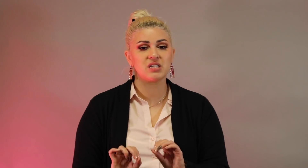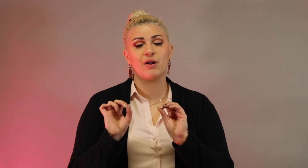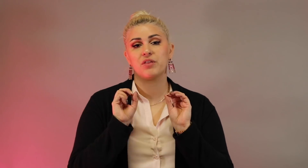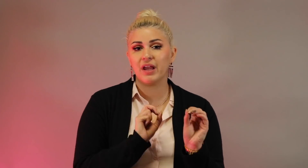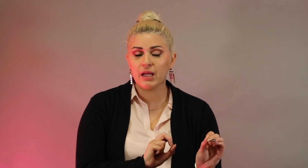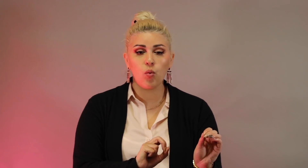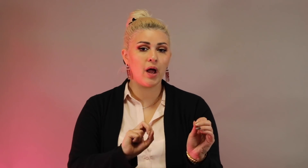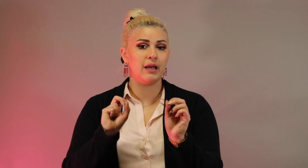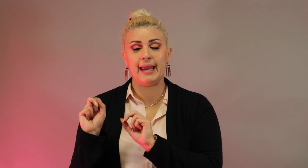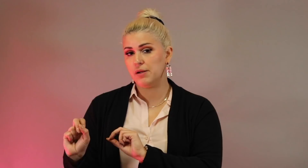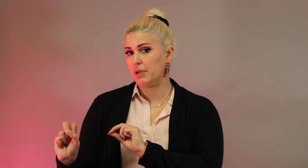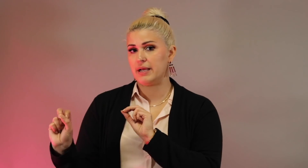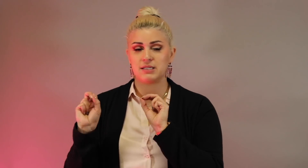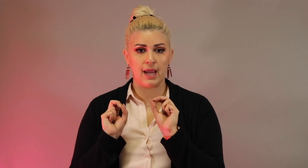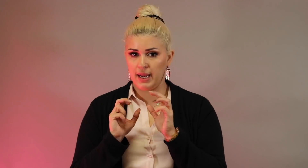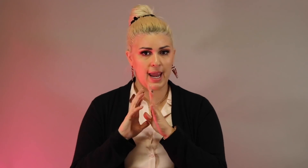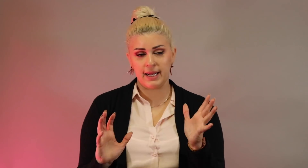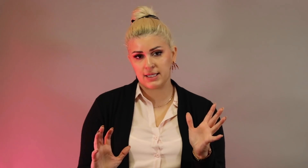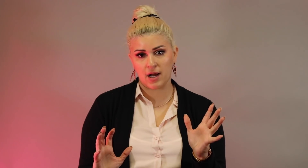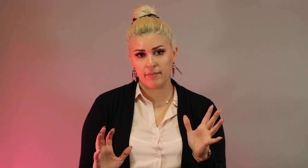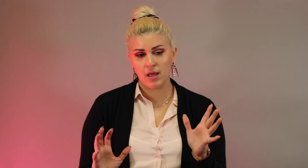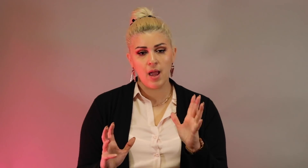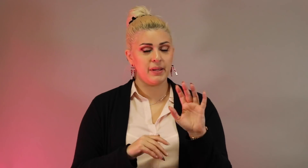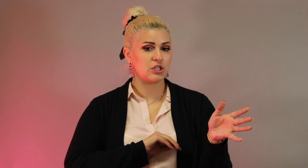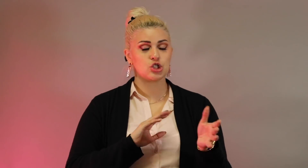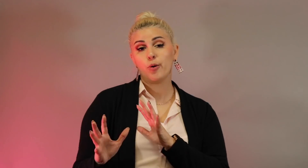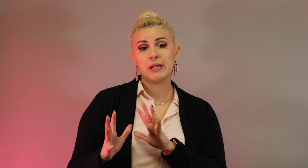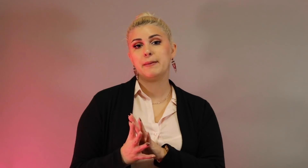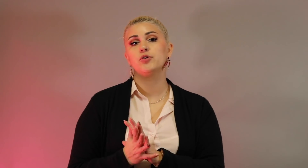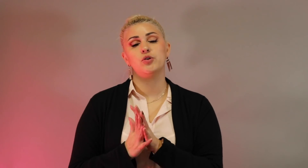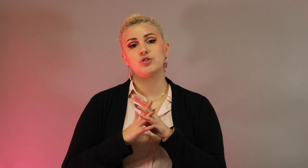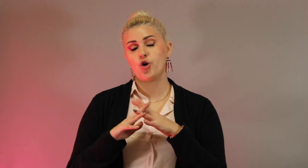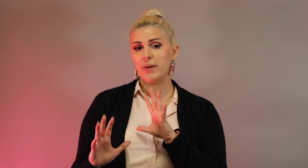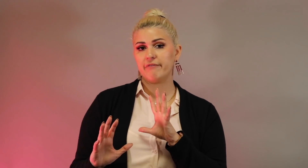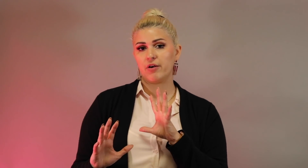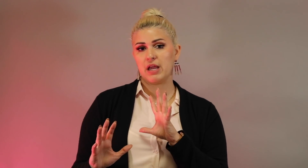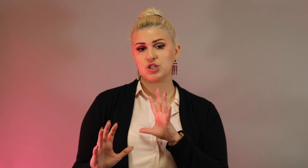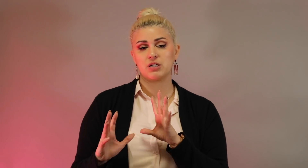to sign with anyone in any place at any time. Because so many people use so many variations